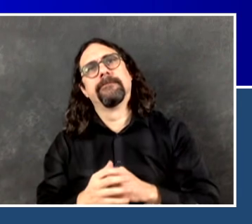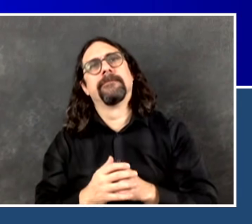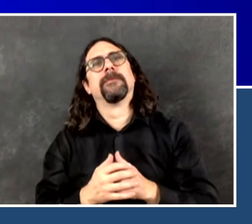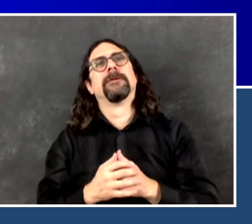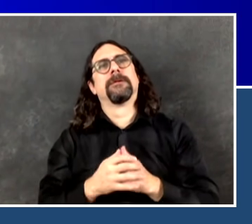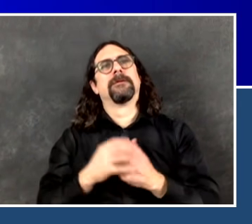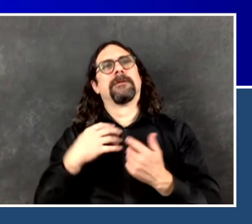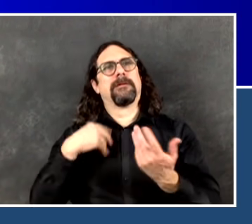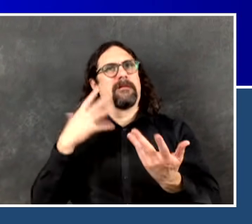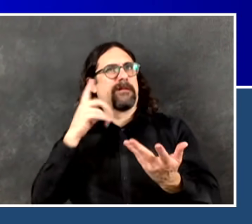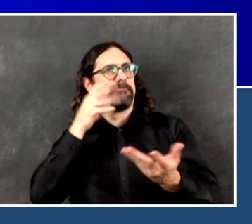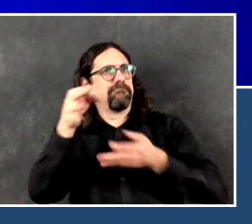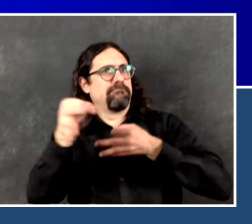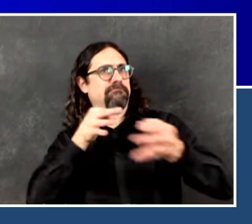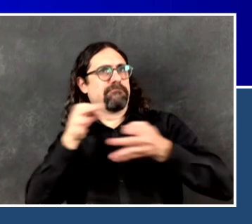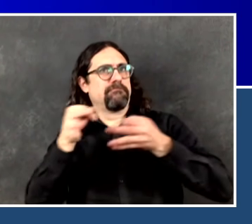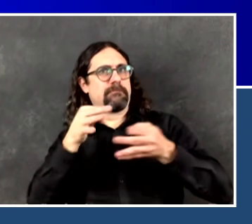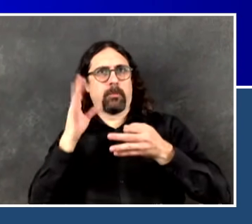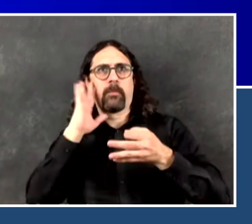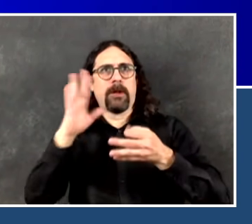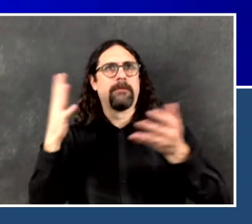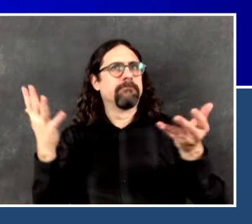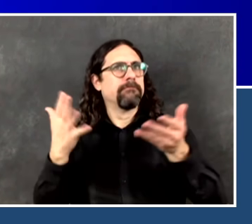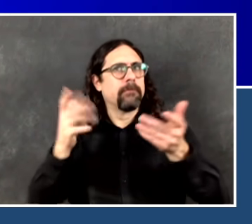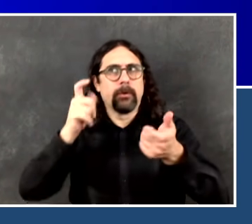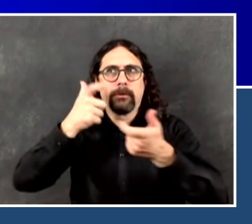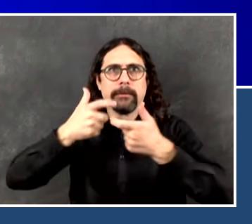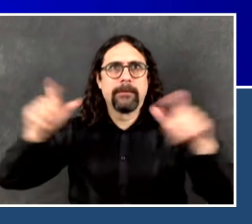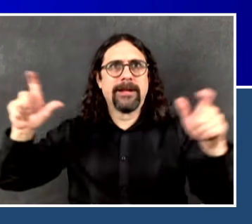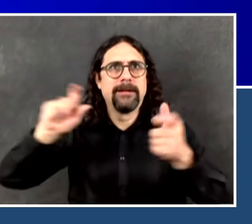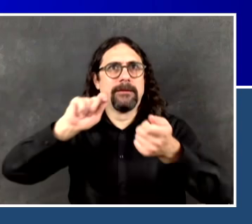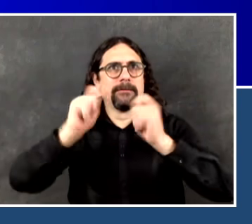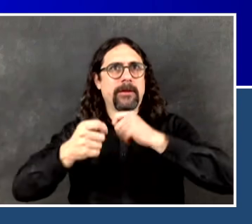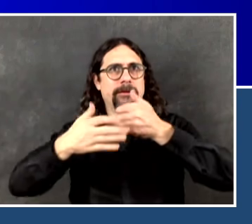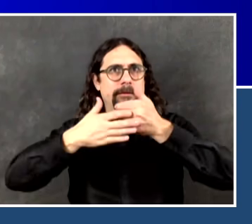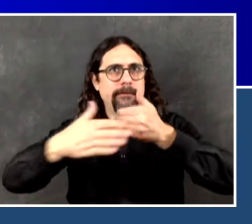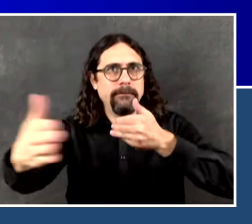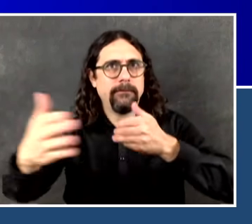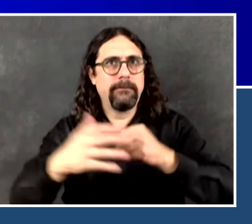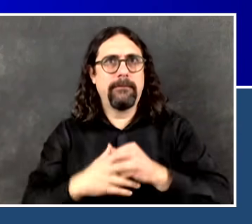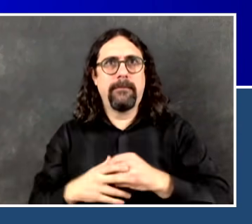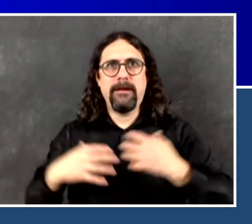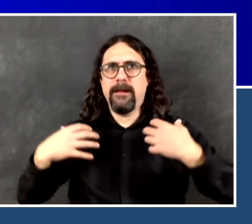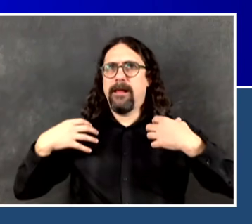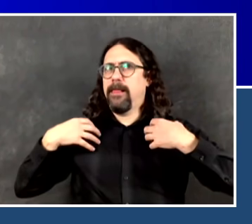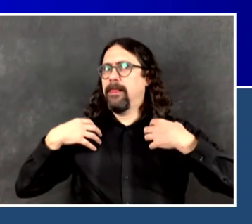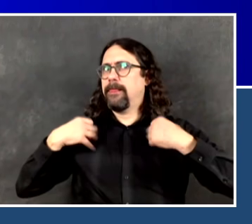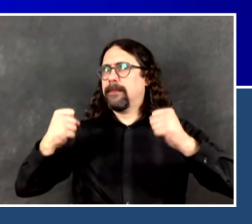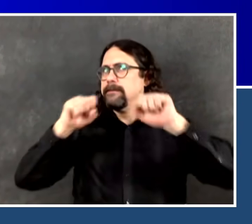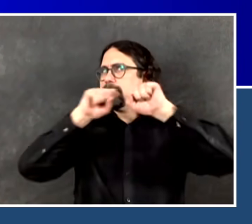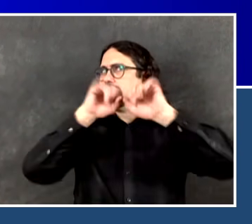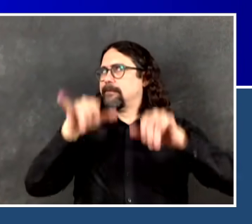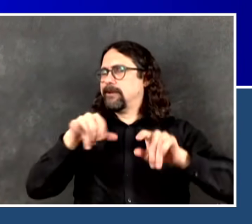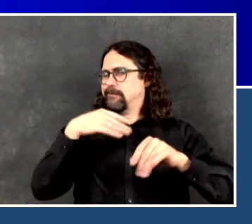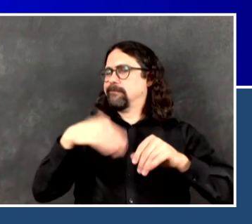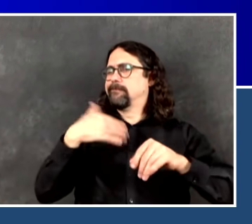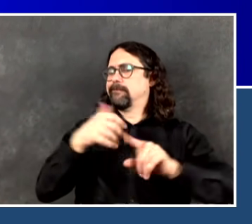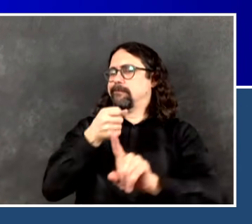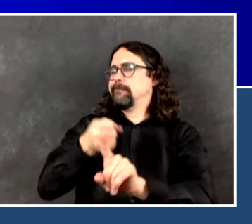TO MEAN. THE LONG ROAD AHEAD. DEALING WITH THINGS LIKE THE INEQUITIES O HA